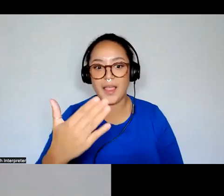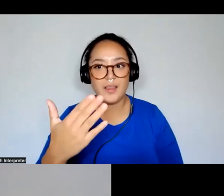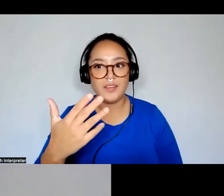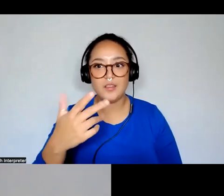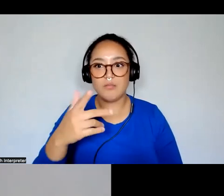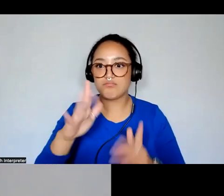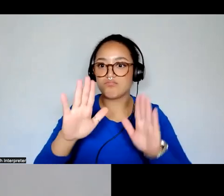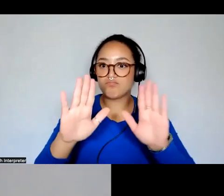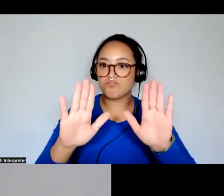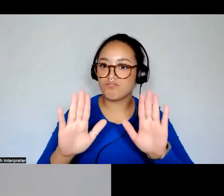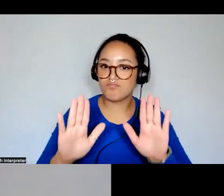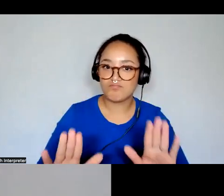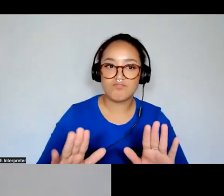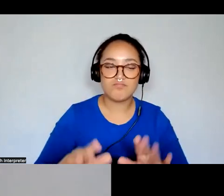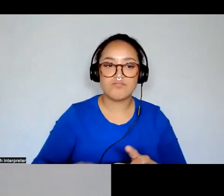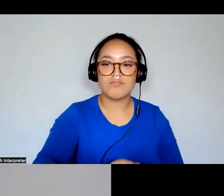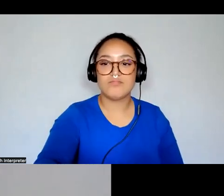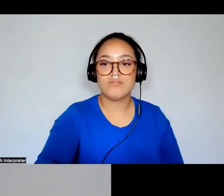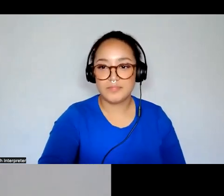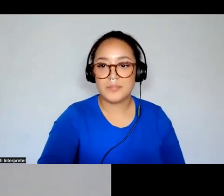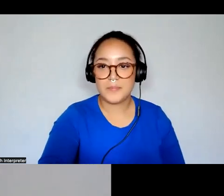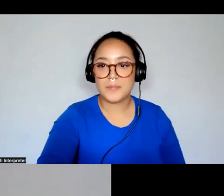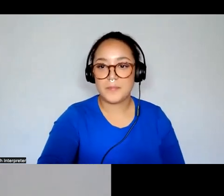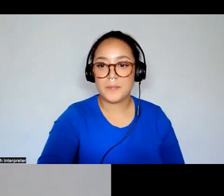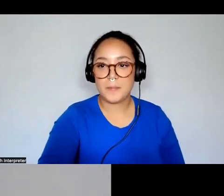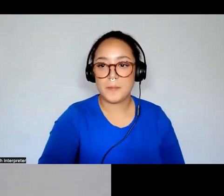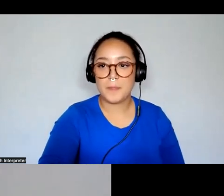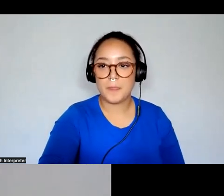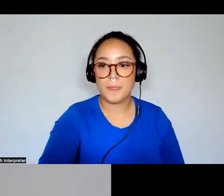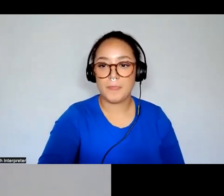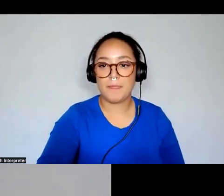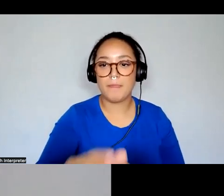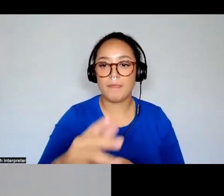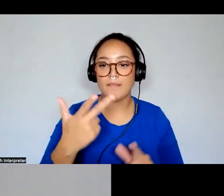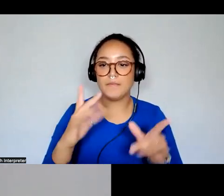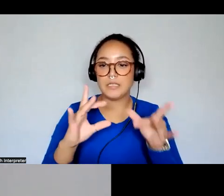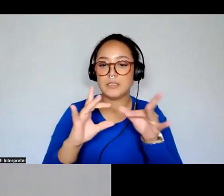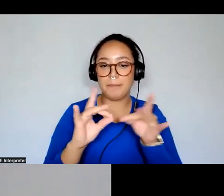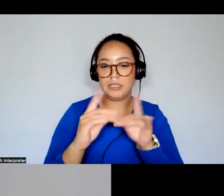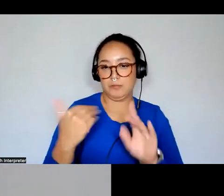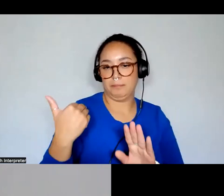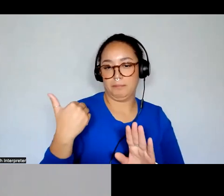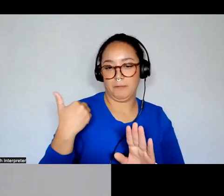And I think I mean, we didn't mention it before, but I wanted to reiterate the structure so